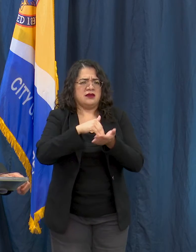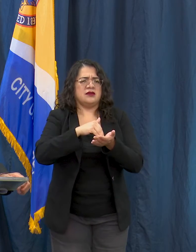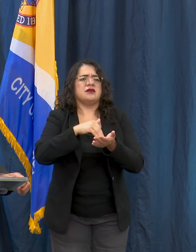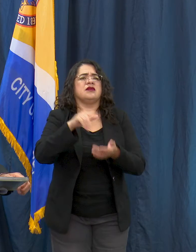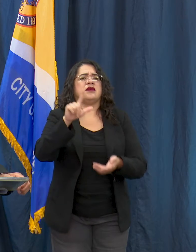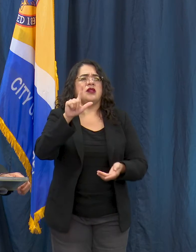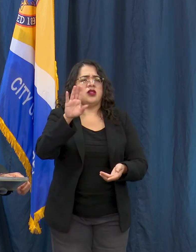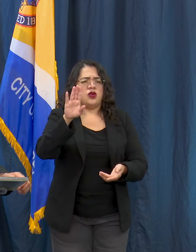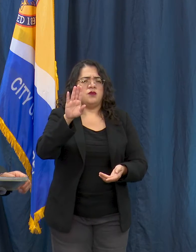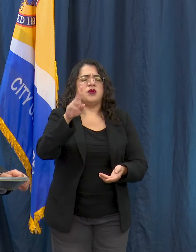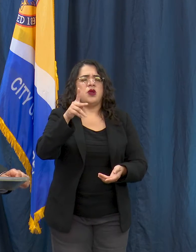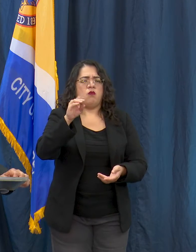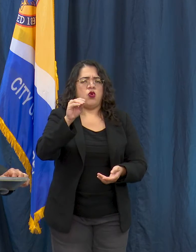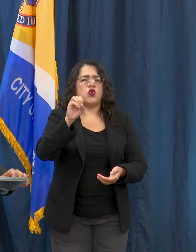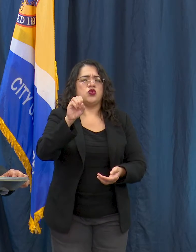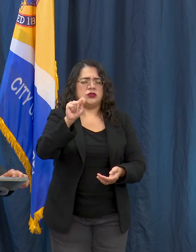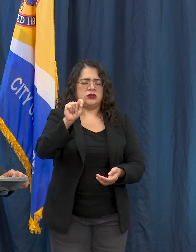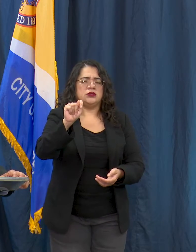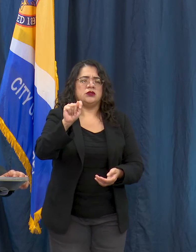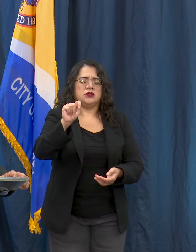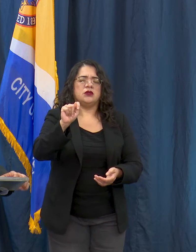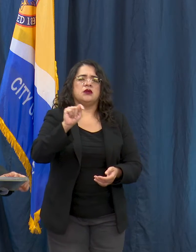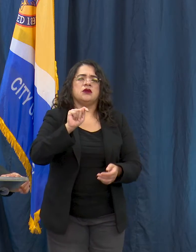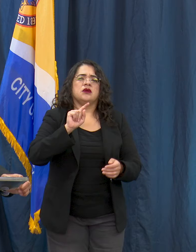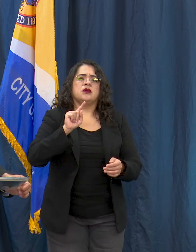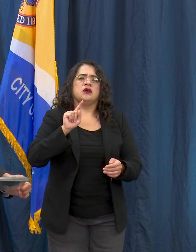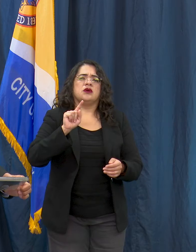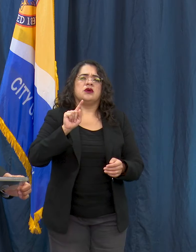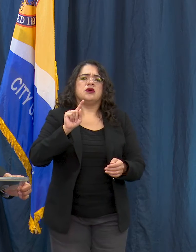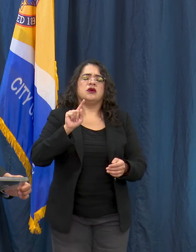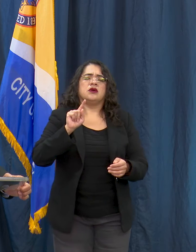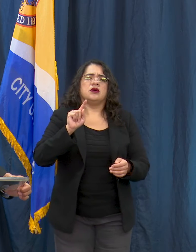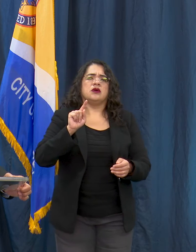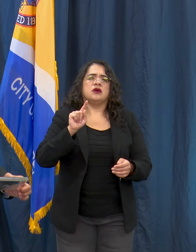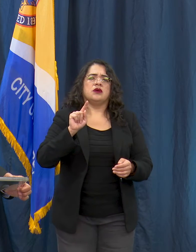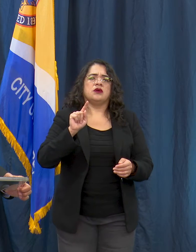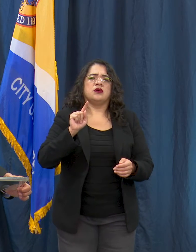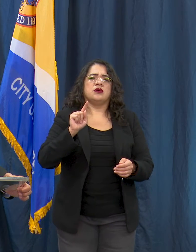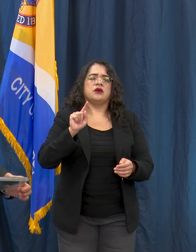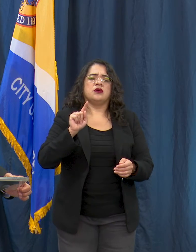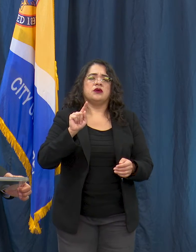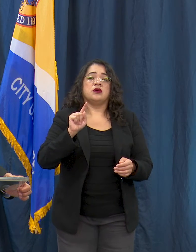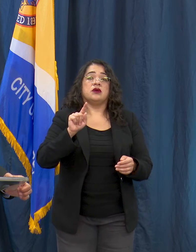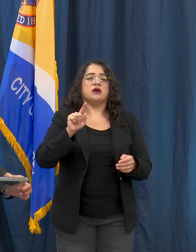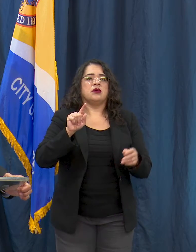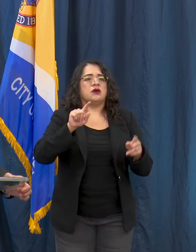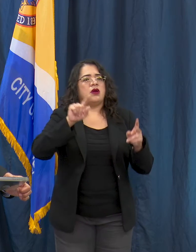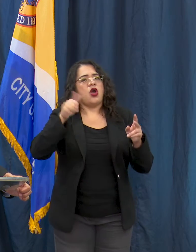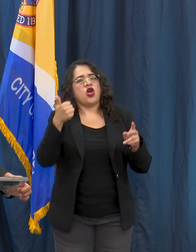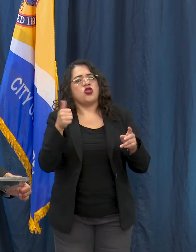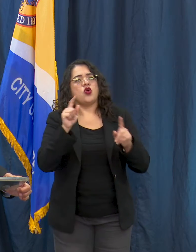Hi thanks I wanted to ask a question on behalf of another reporter here, it has to do with the